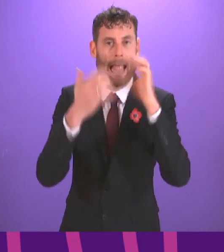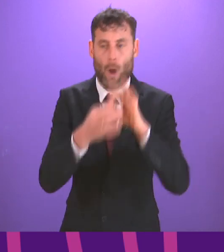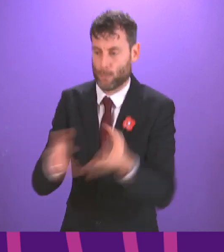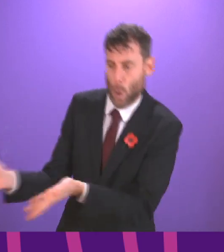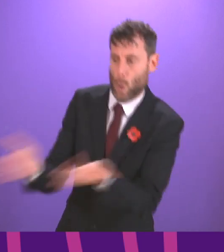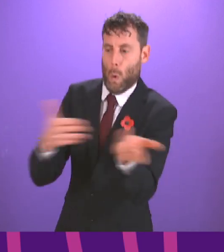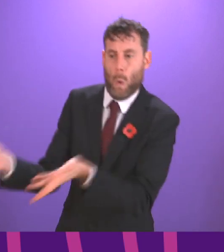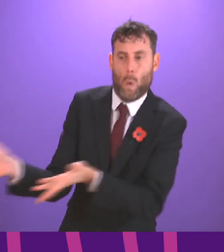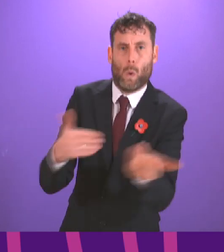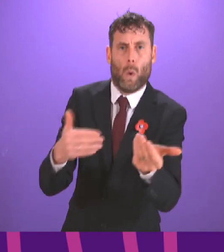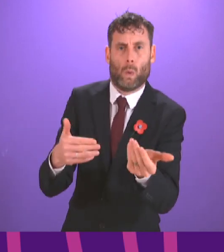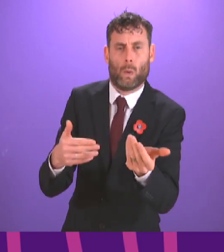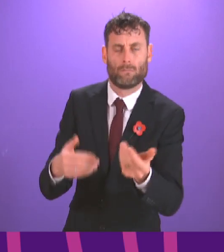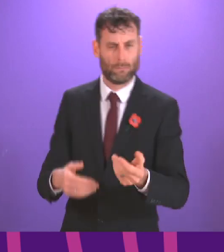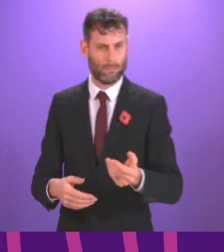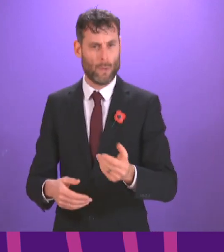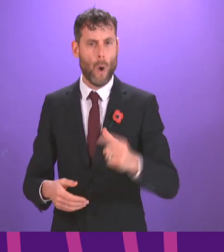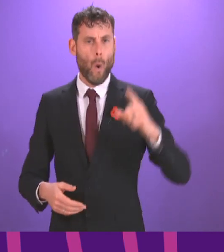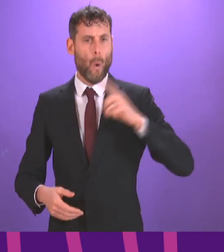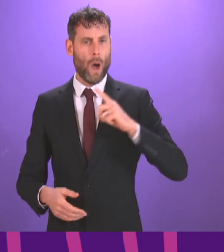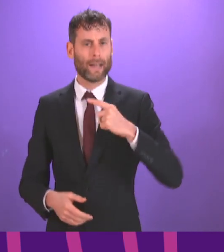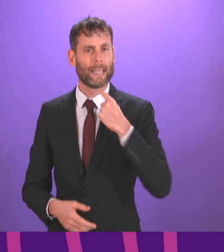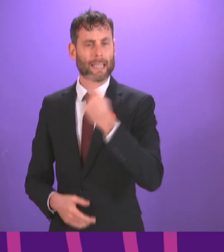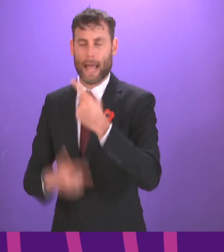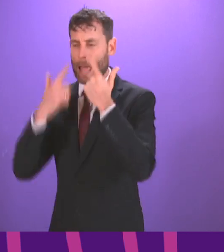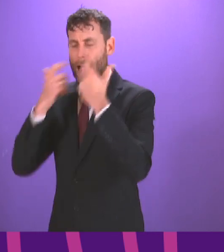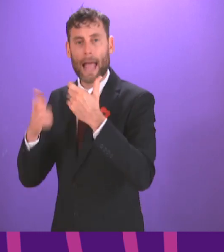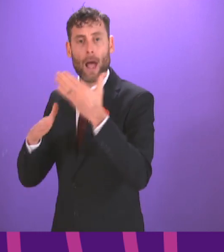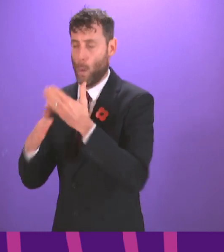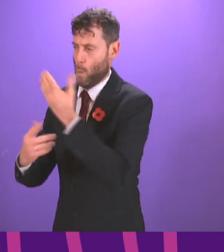to have been the case that there was one rule for care workers and another rule for the